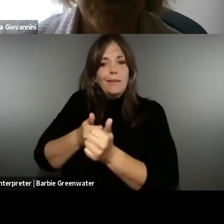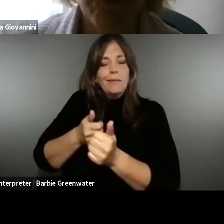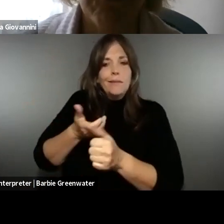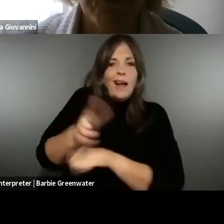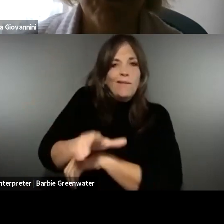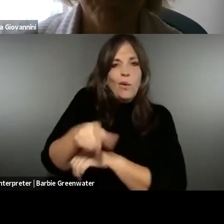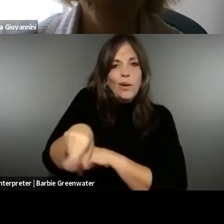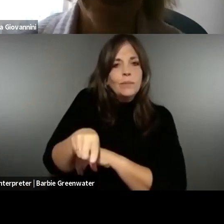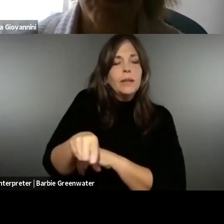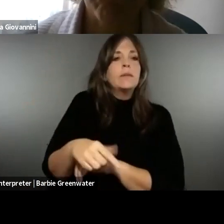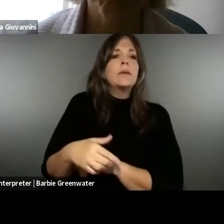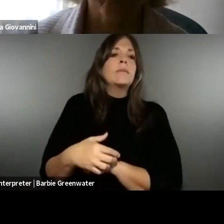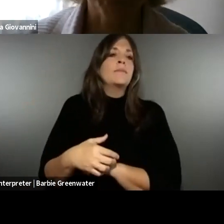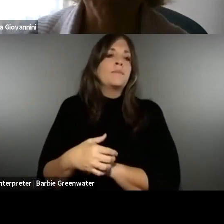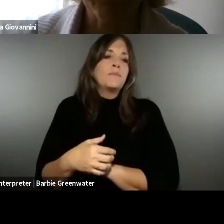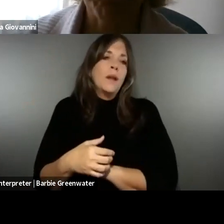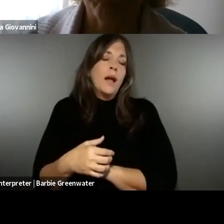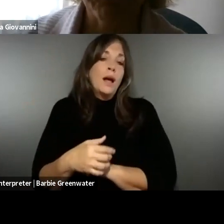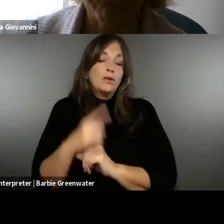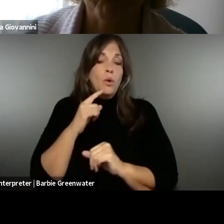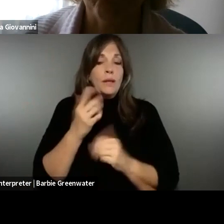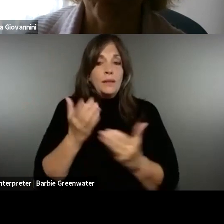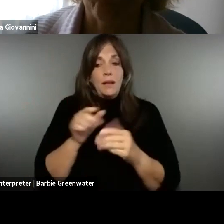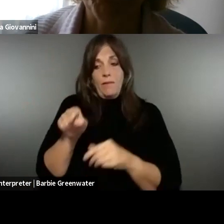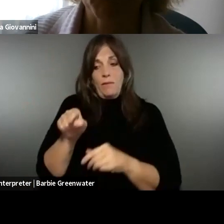But we are not naive and we know that enforcement is